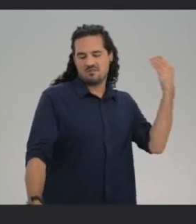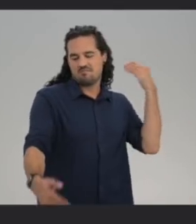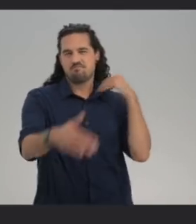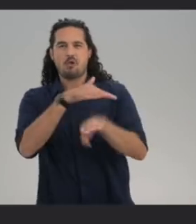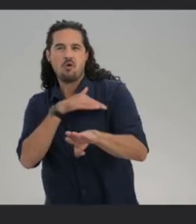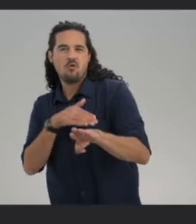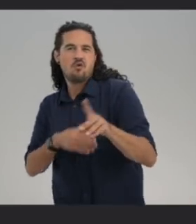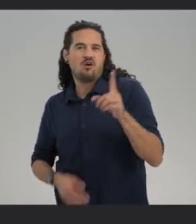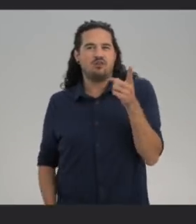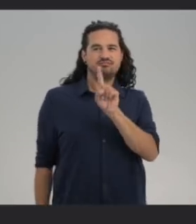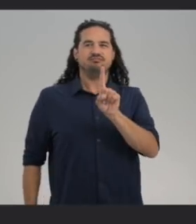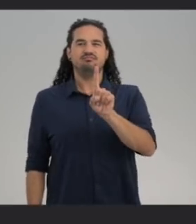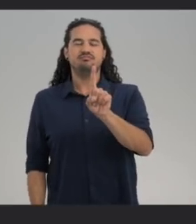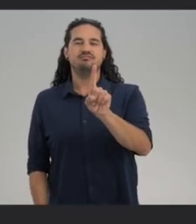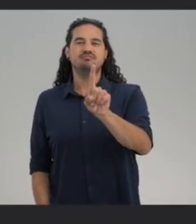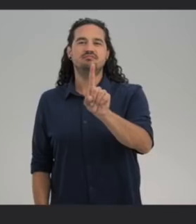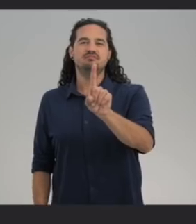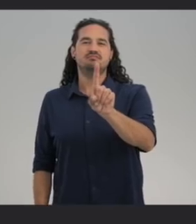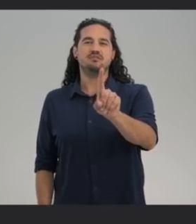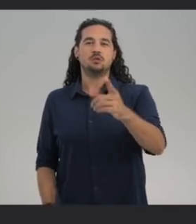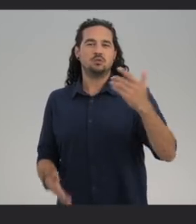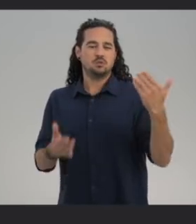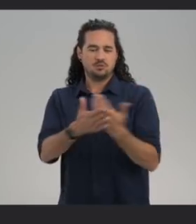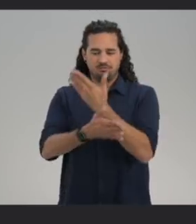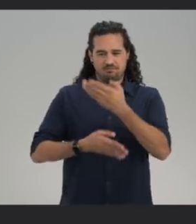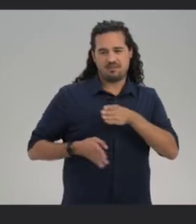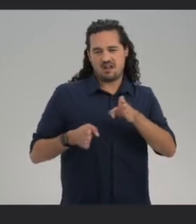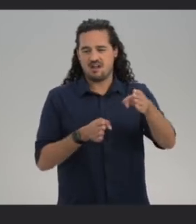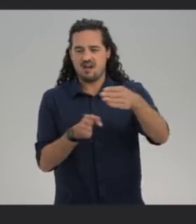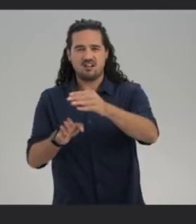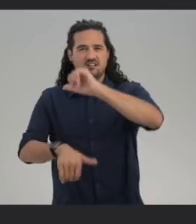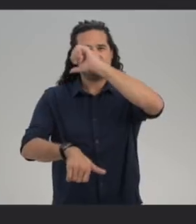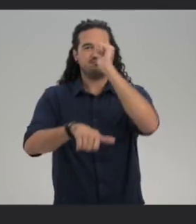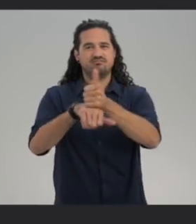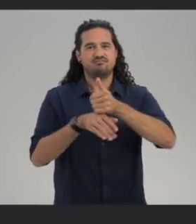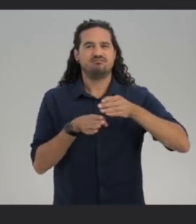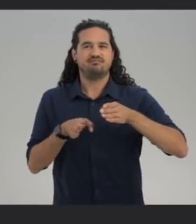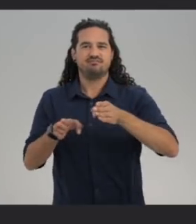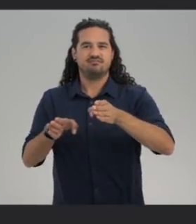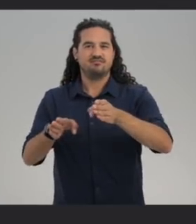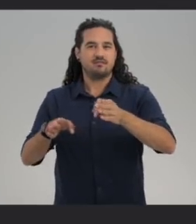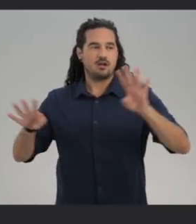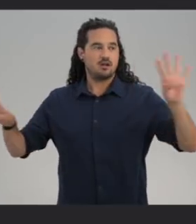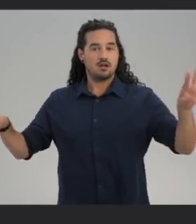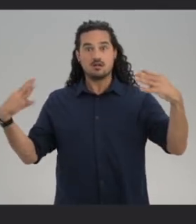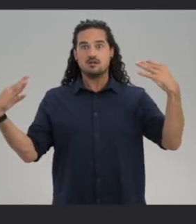They parade in. Trailblazing. Eyebrow-raising.